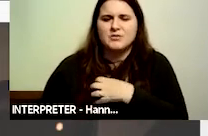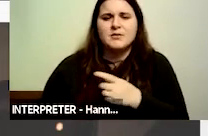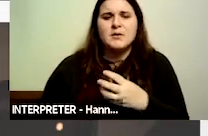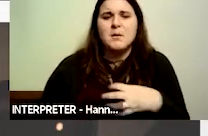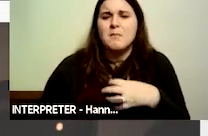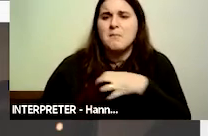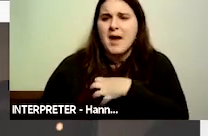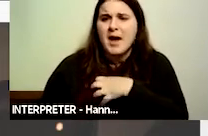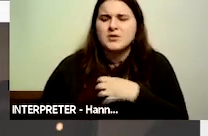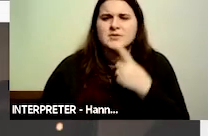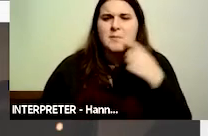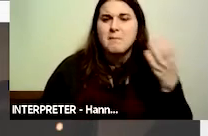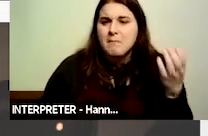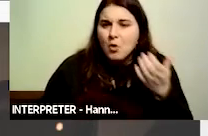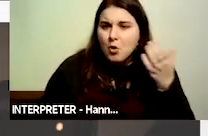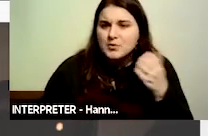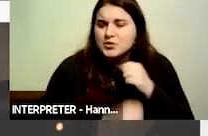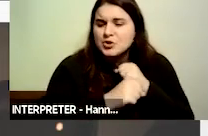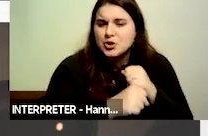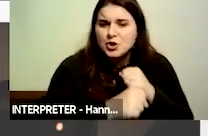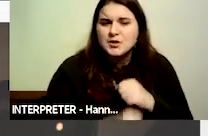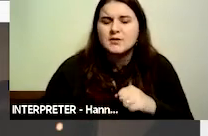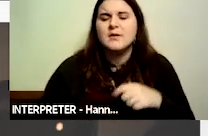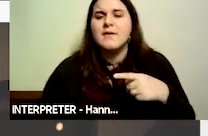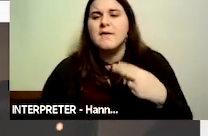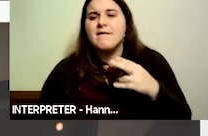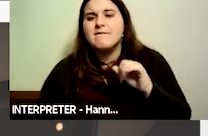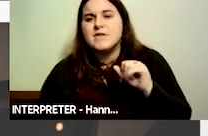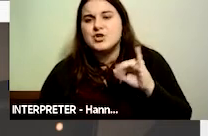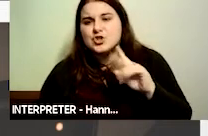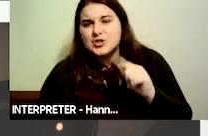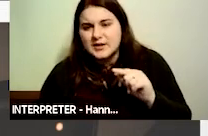from mobile security to a fishing expert have a fast, efficient quiz that we had